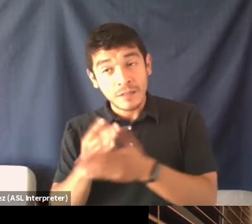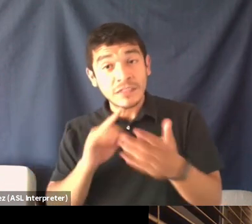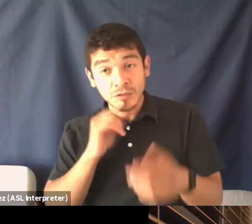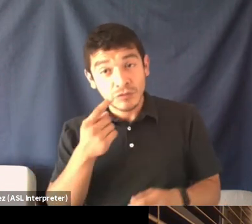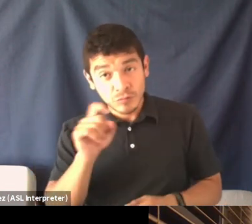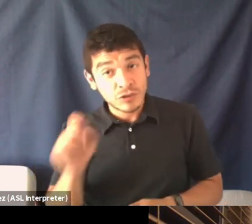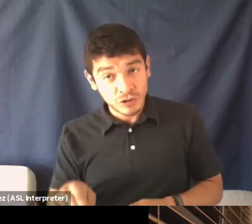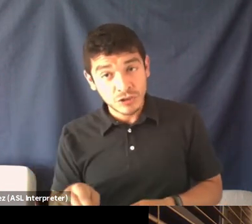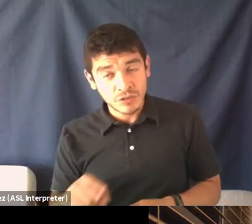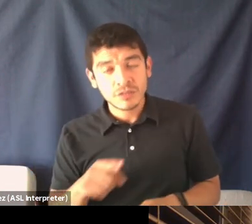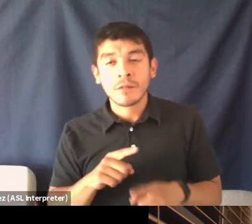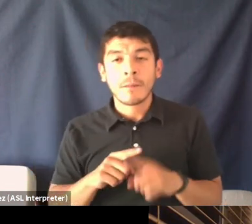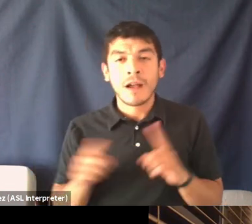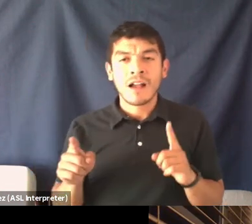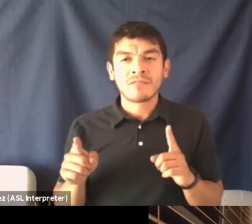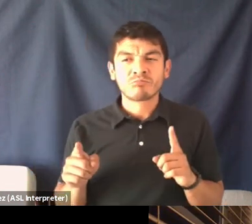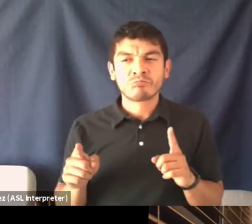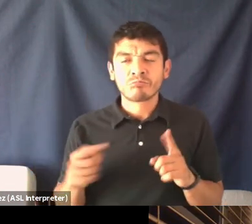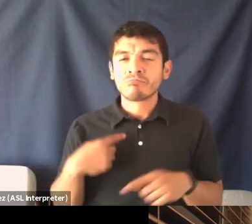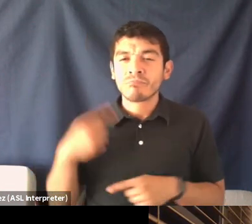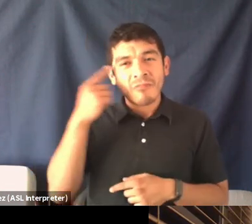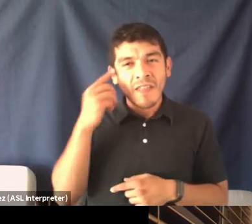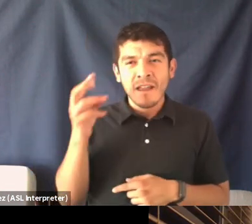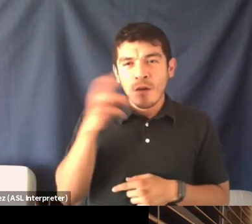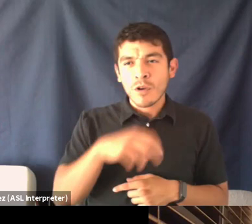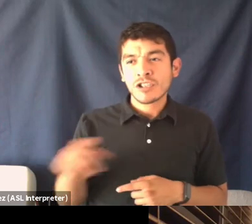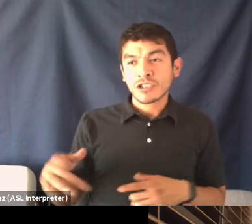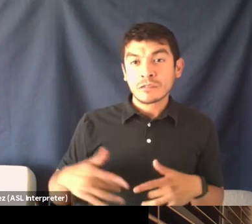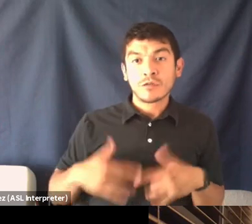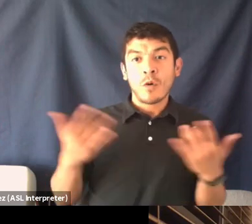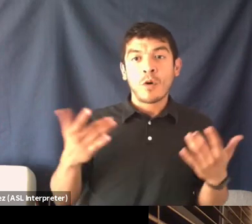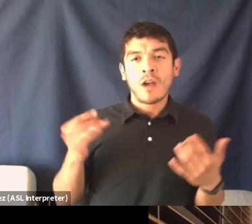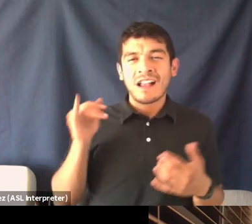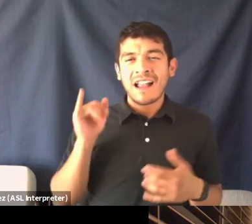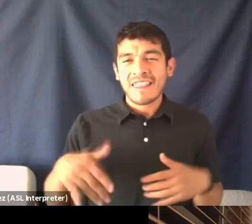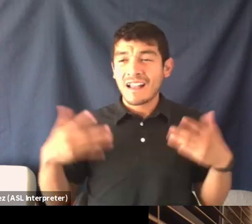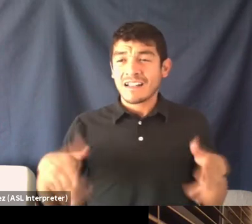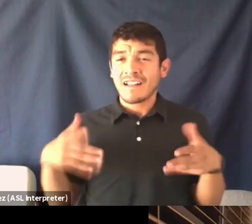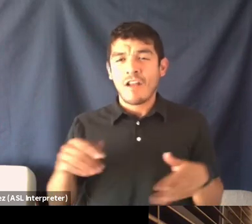But I think weirdly it was like the joy and the tension and all the things that came out of those interviews